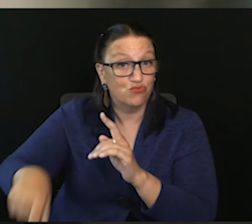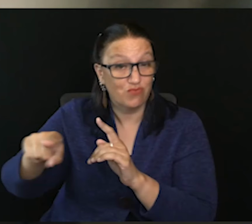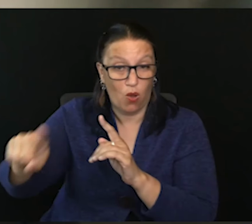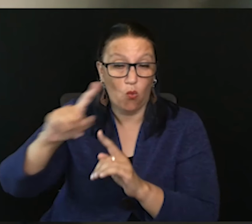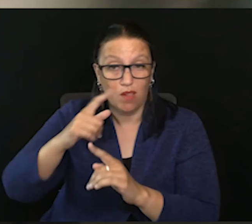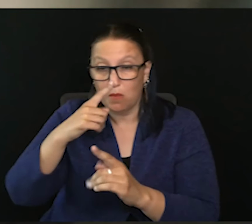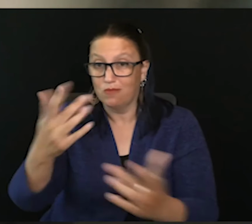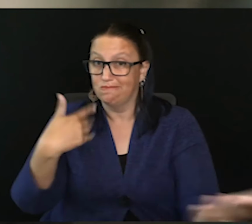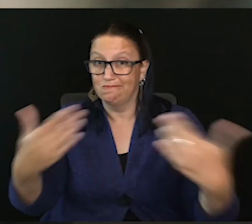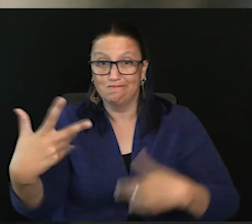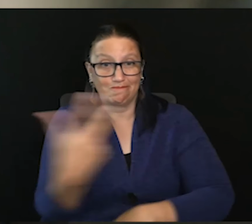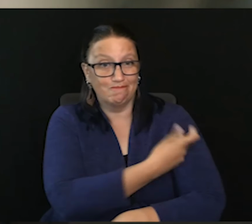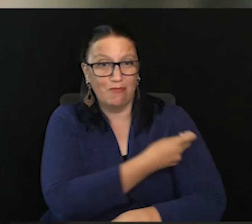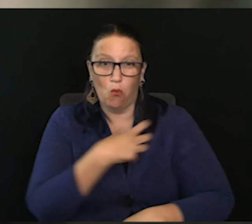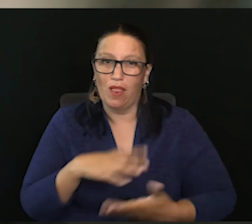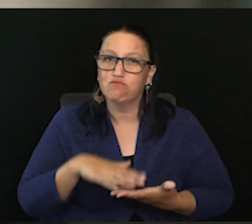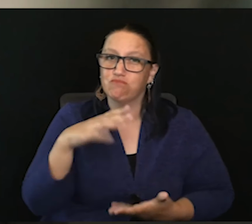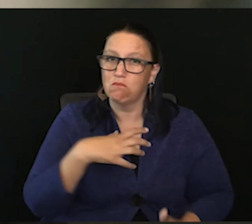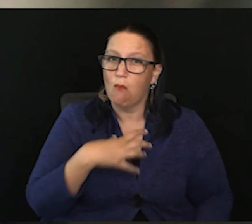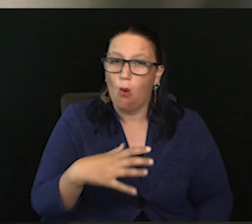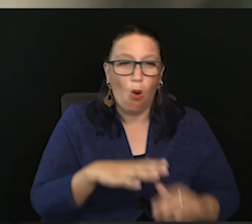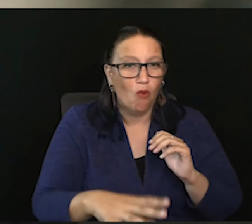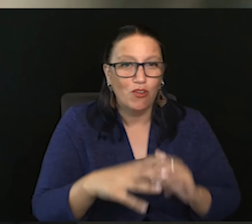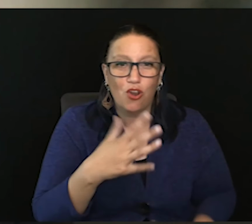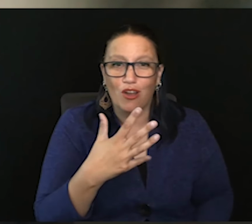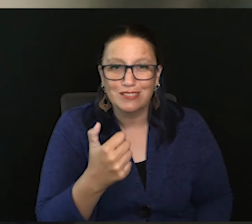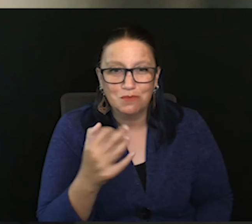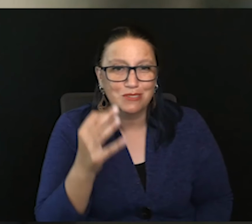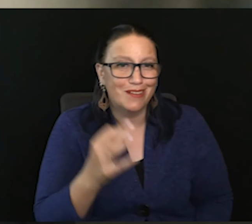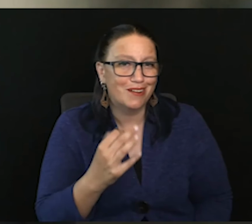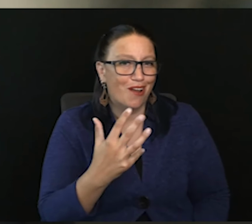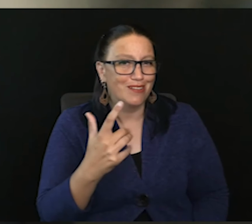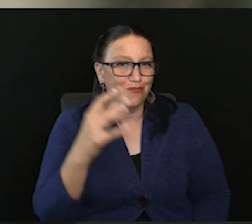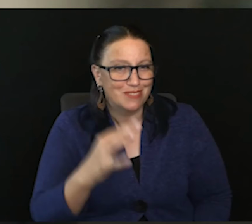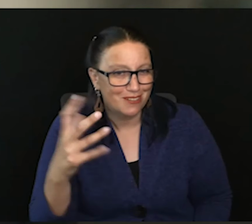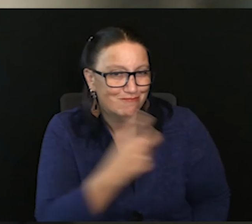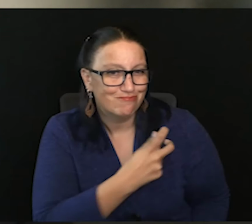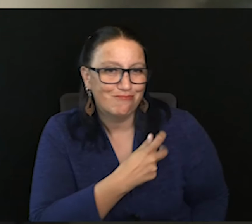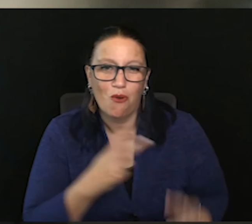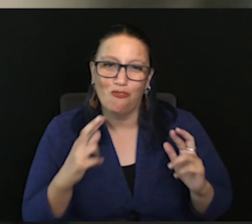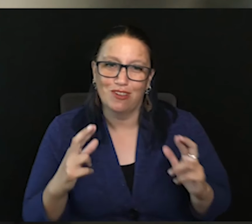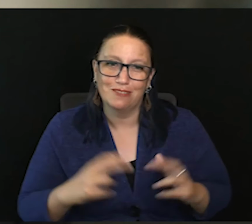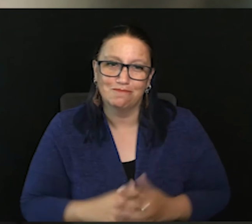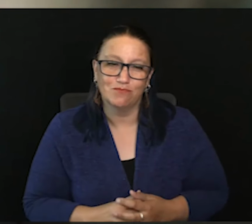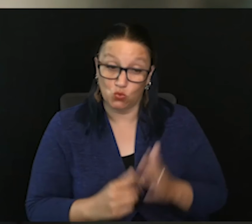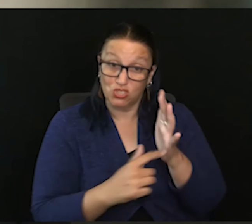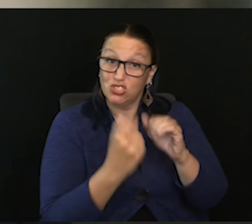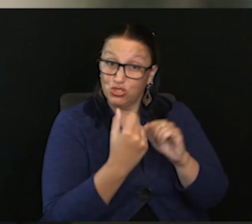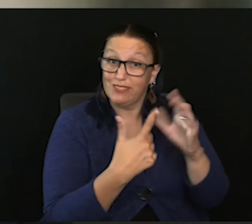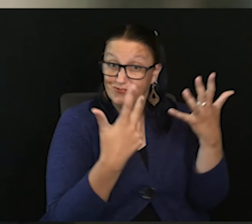The next stage is ATAGI, the Australian Technical Advisory Group on Immunisation. And subject to their approval,